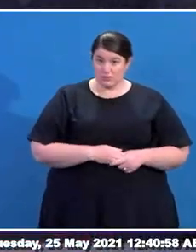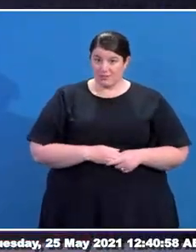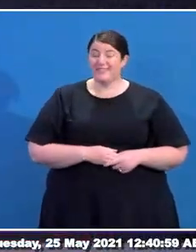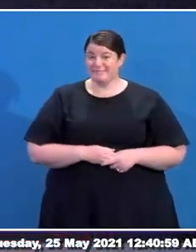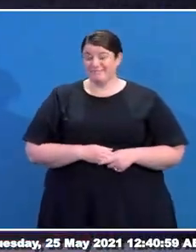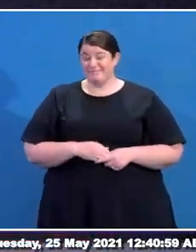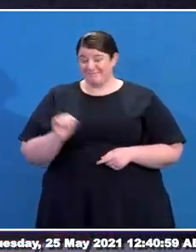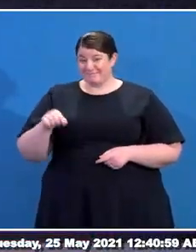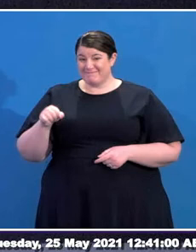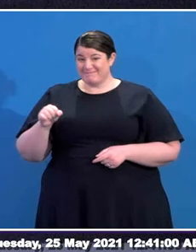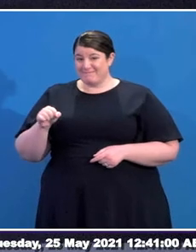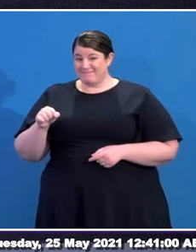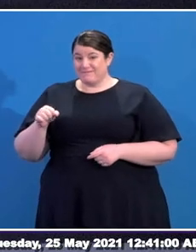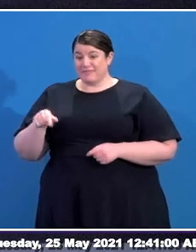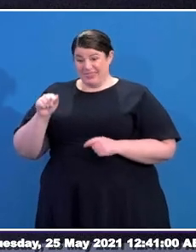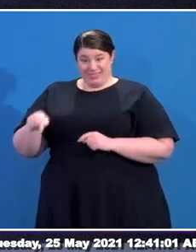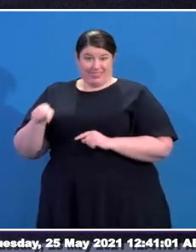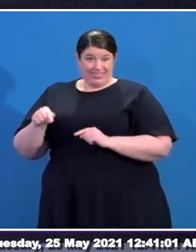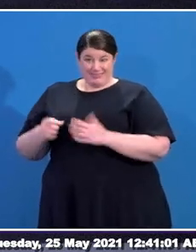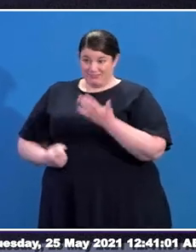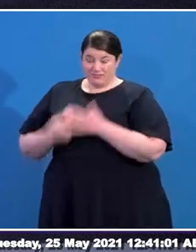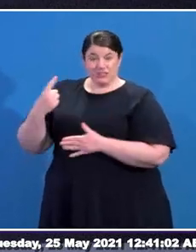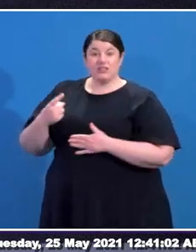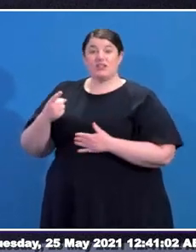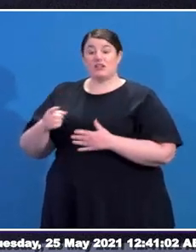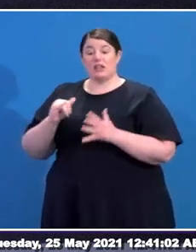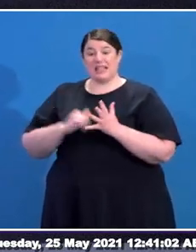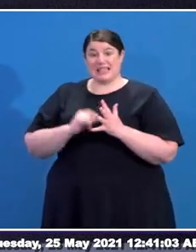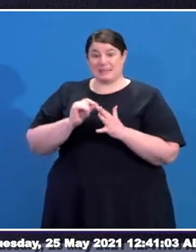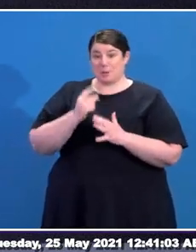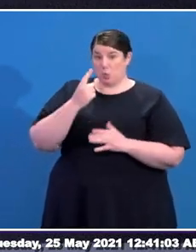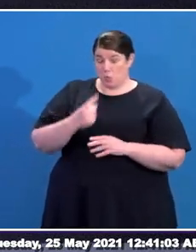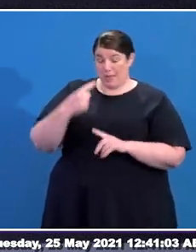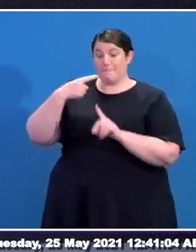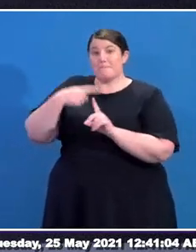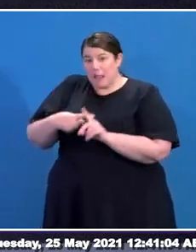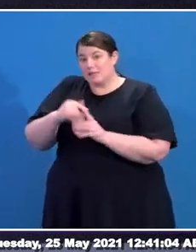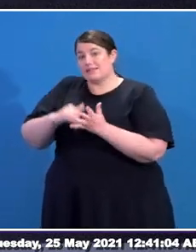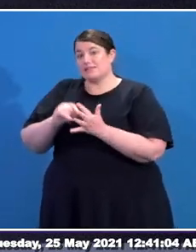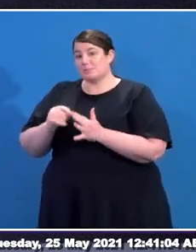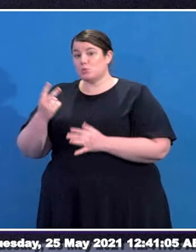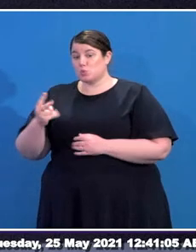So on this particular outing it was both SP1 and SP2.